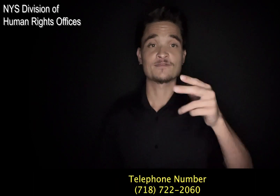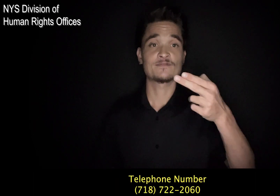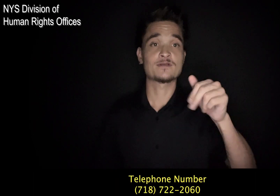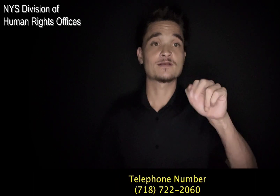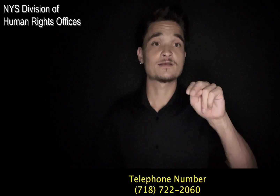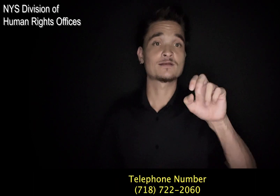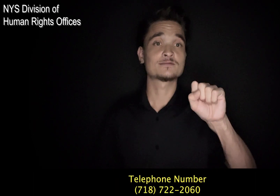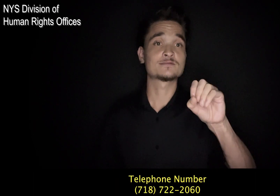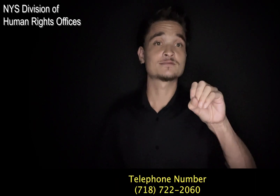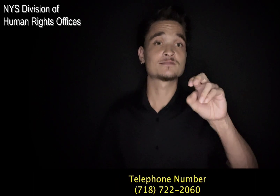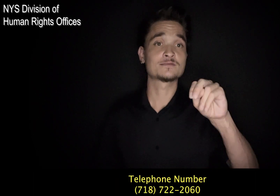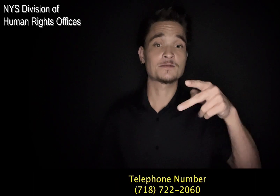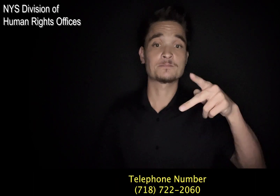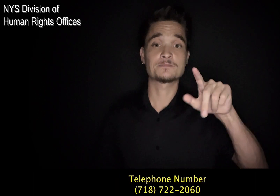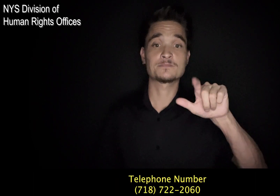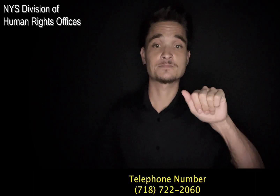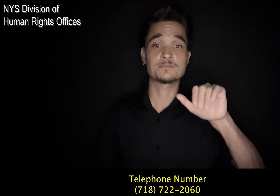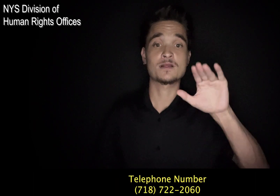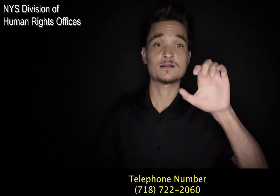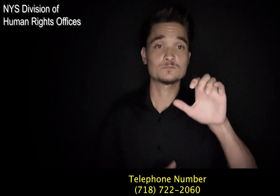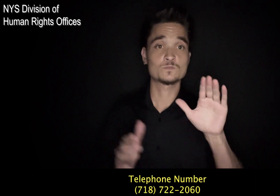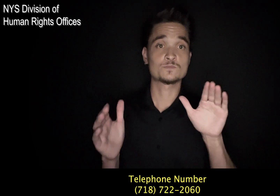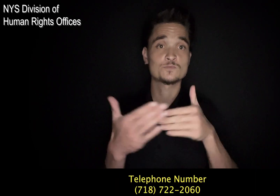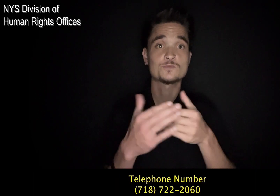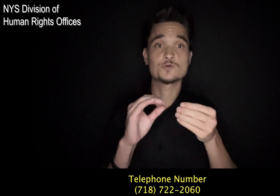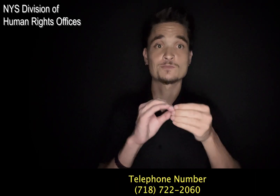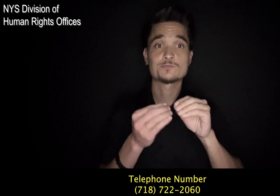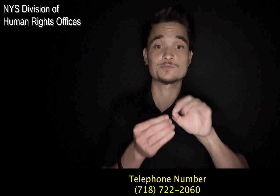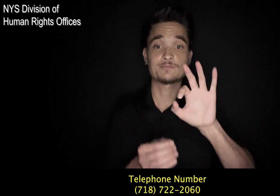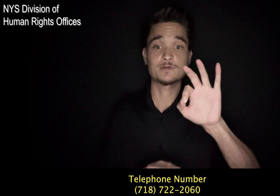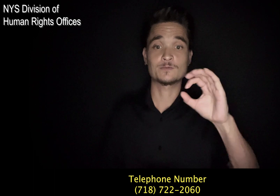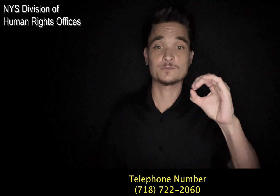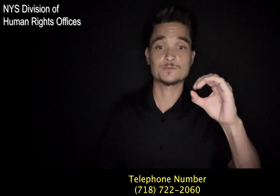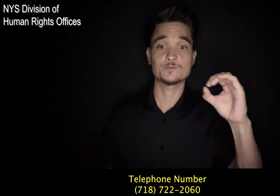Telephone Number (718) 722-2060